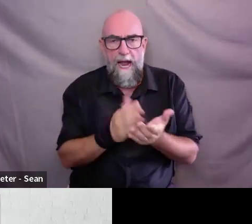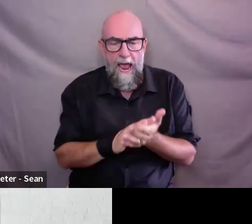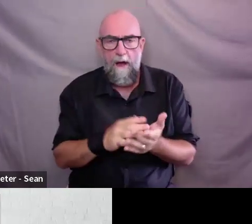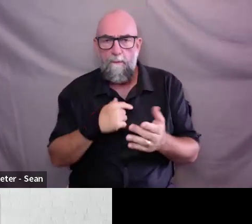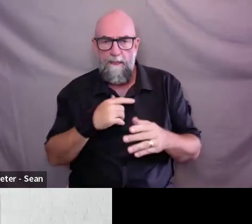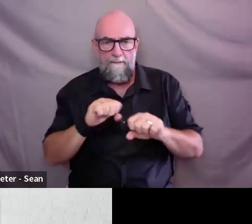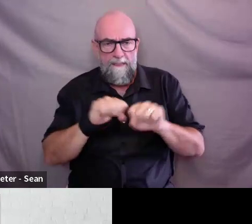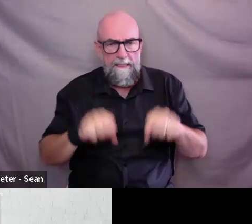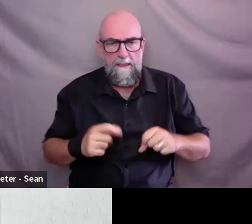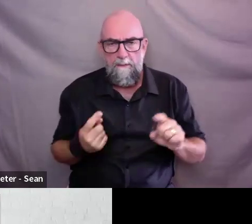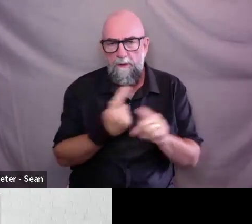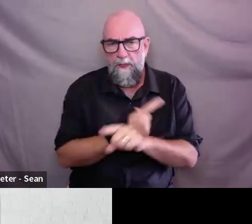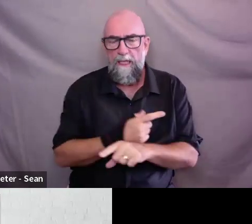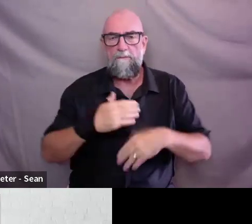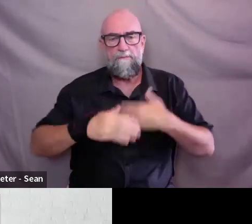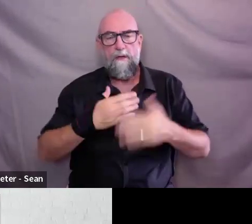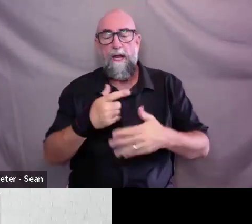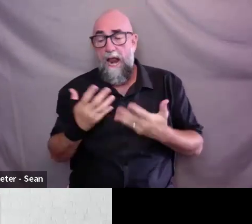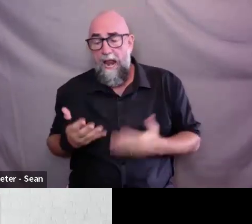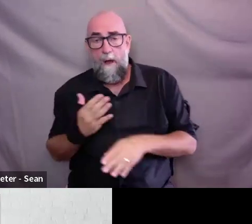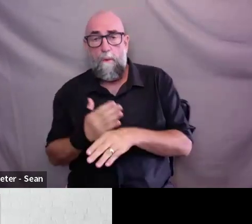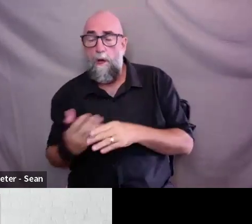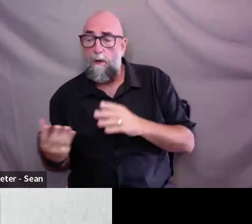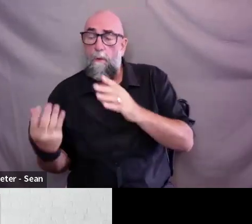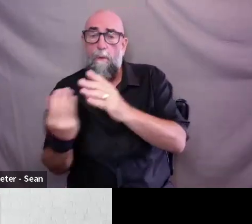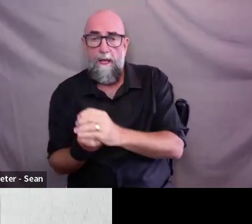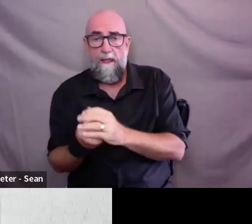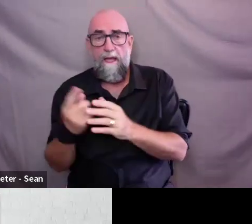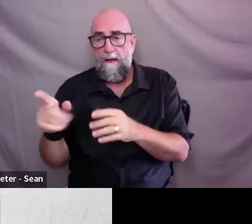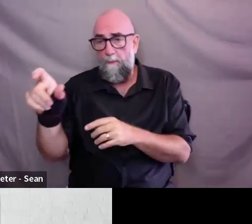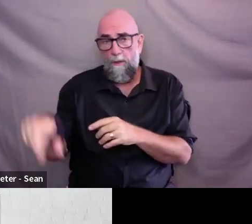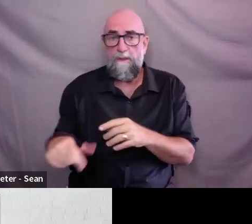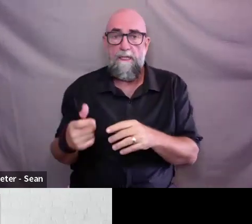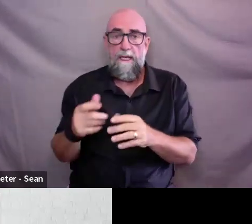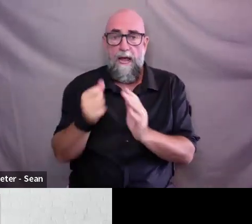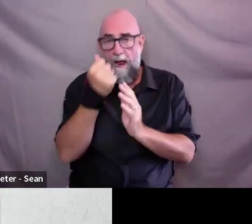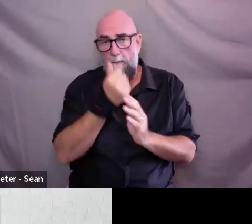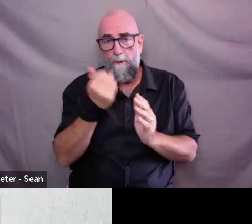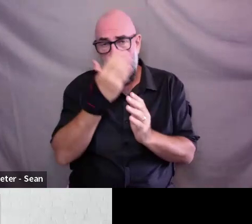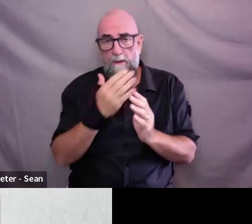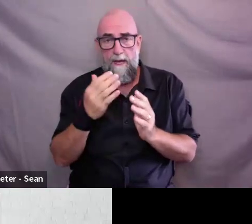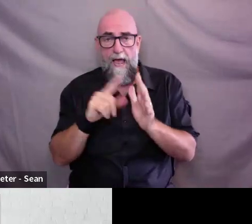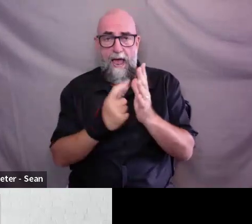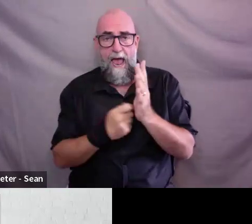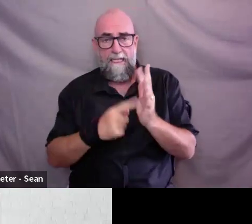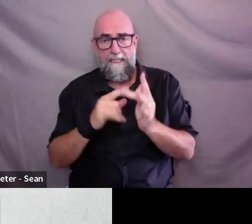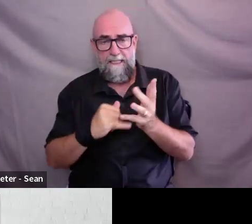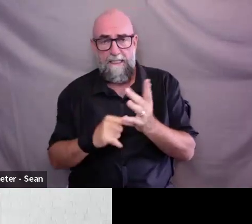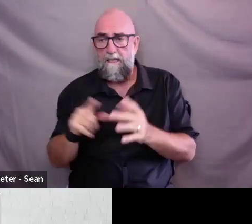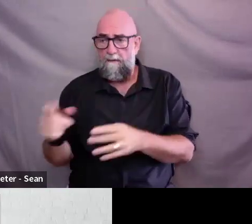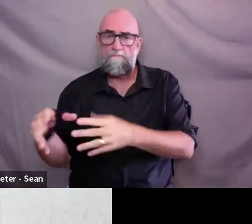Justice with Climarte and Arts Front, is a coordinator with Culture Declares Emergency UK, member of Collaborative Futures and a board